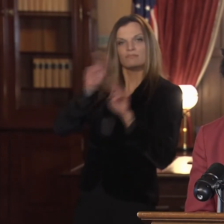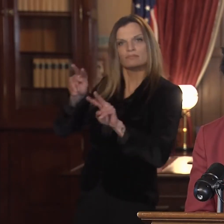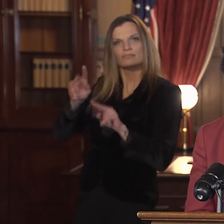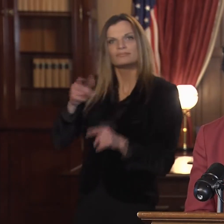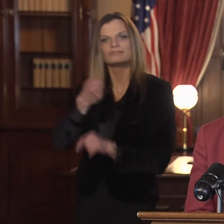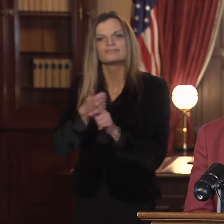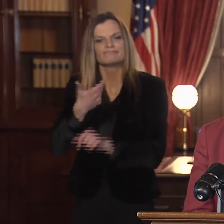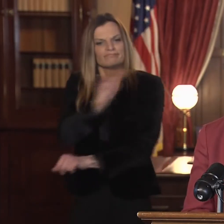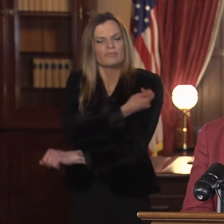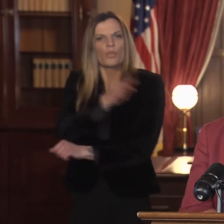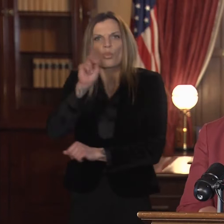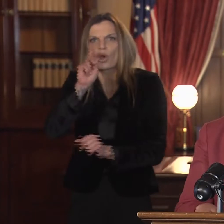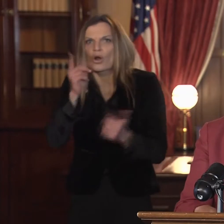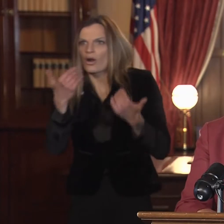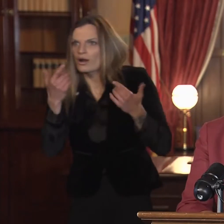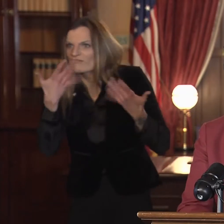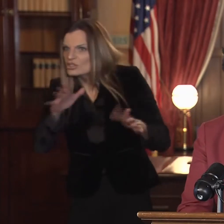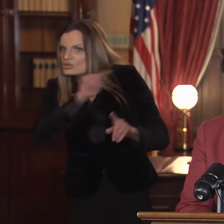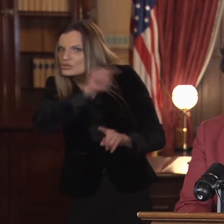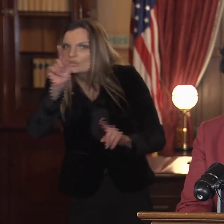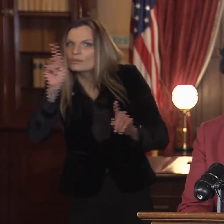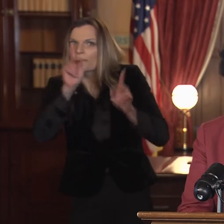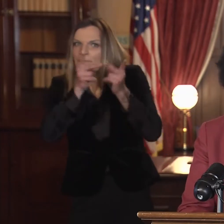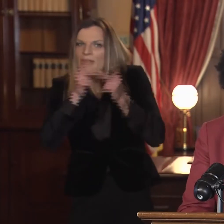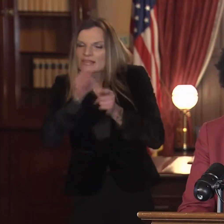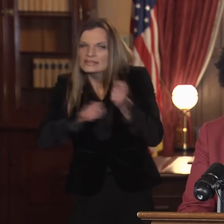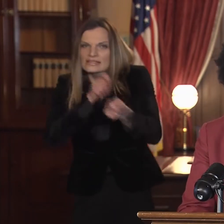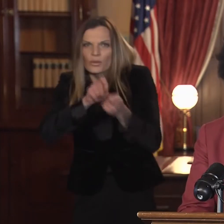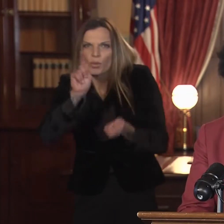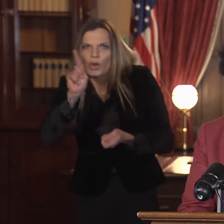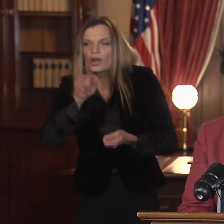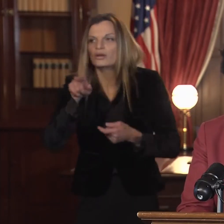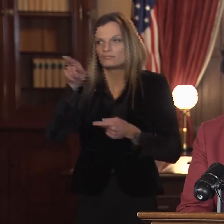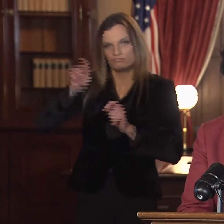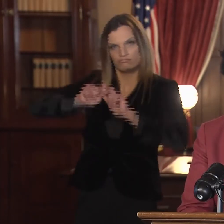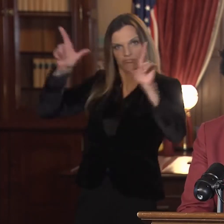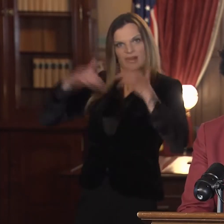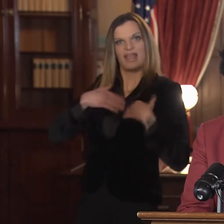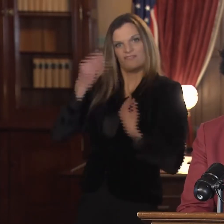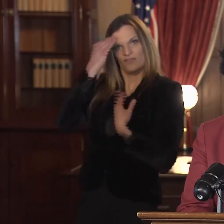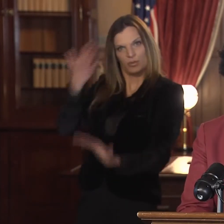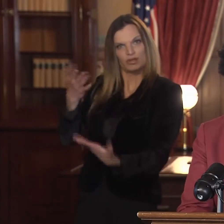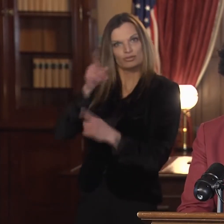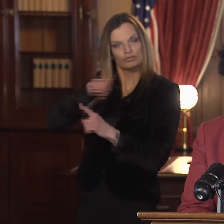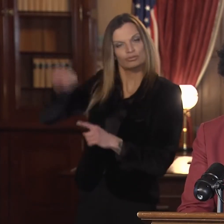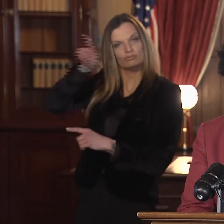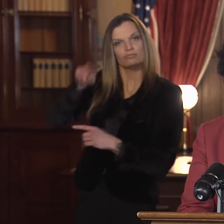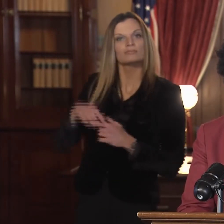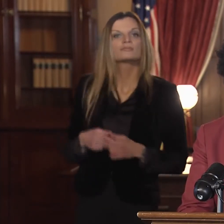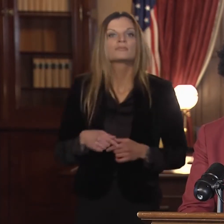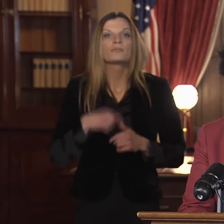COSTS. ANYONE CAN GO TO TRY HOW MANY